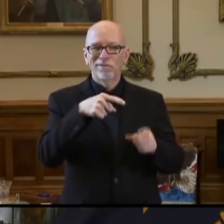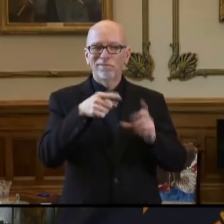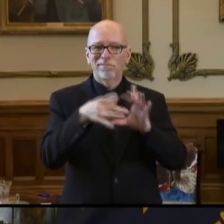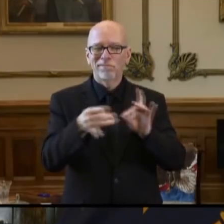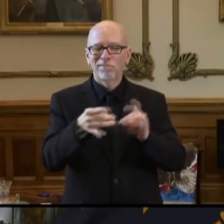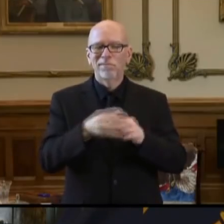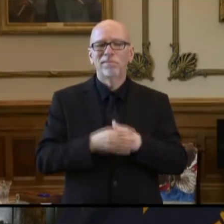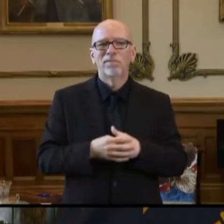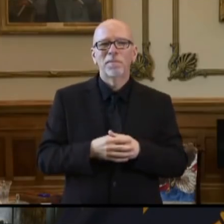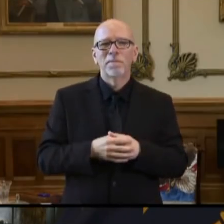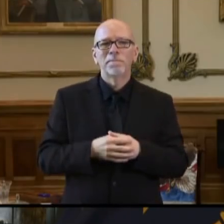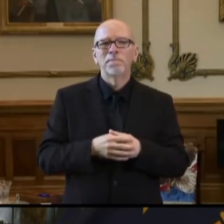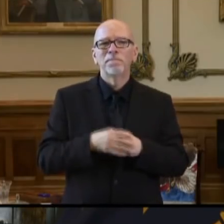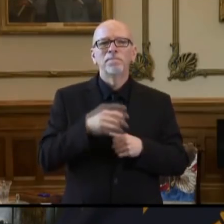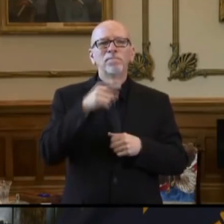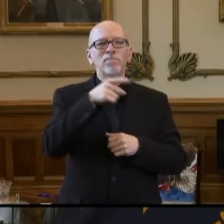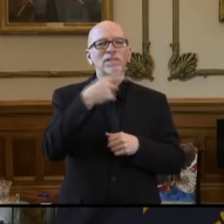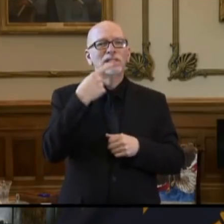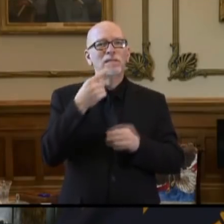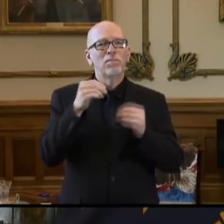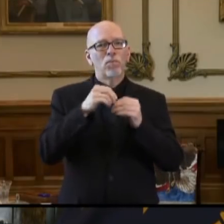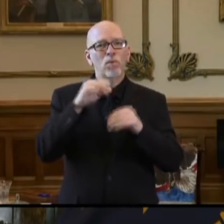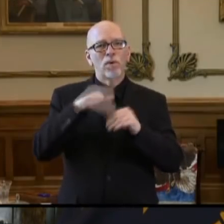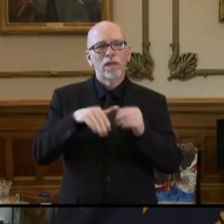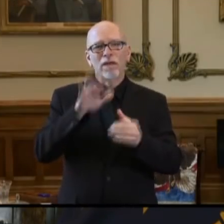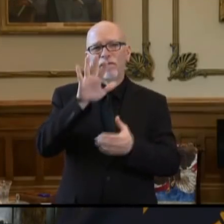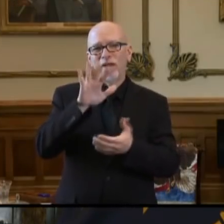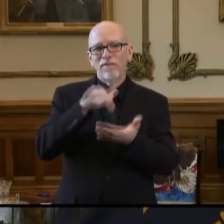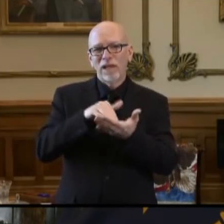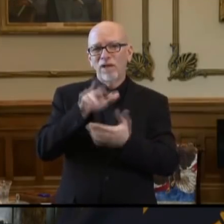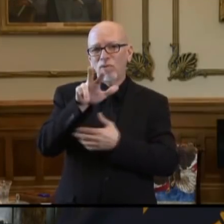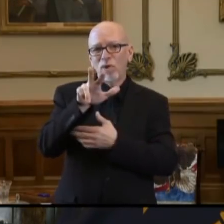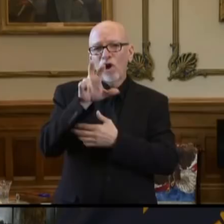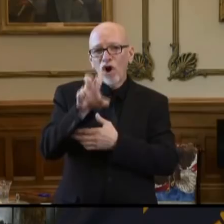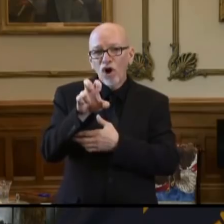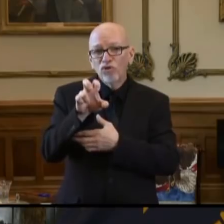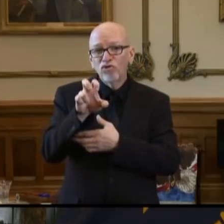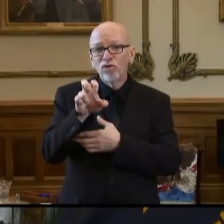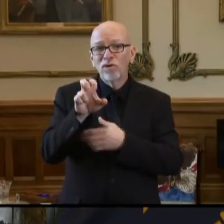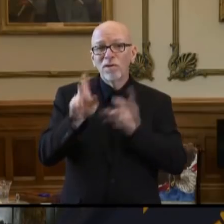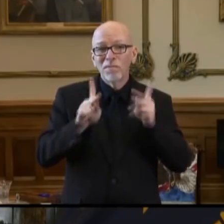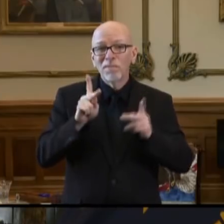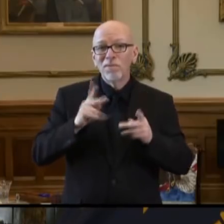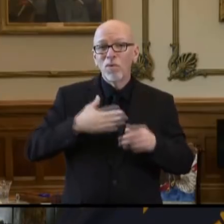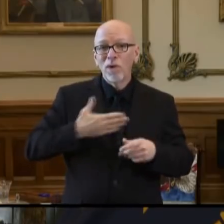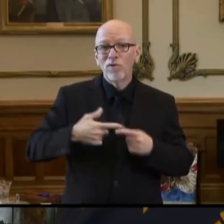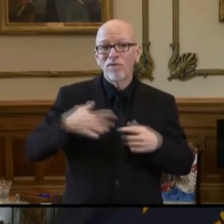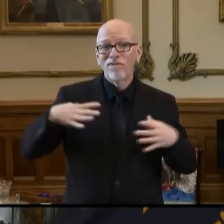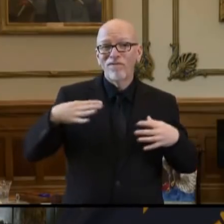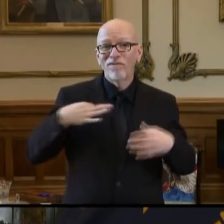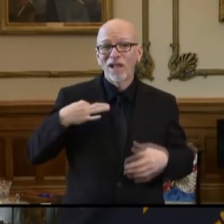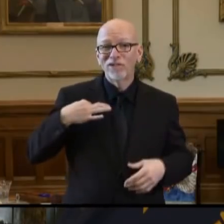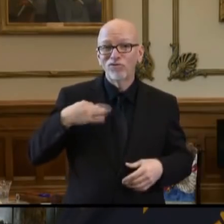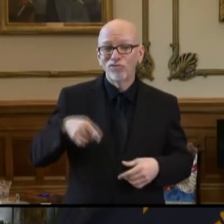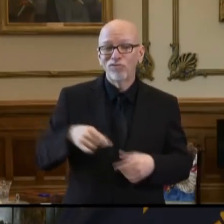OR DR. LINDSAY WEAVER JUST MENTIONED WHEN SHE SAID OVER 50